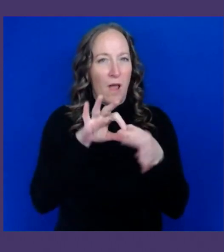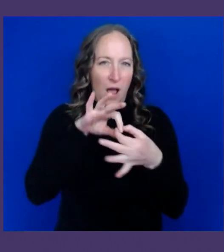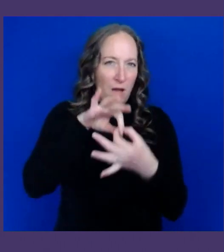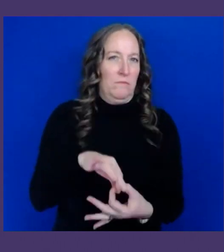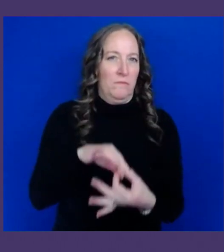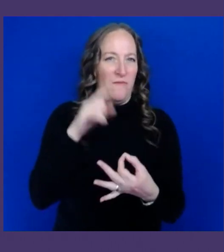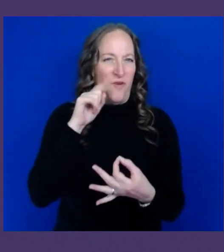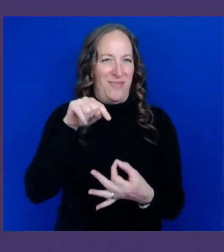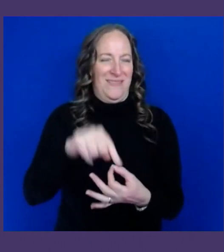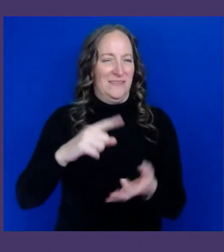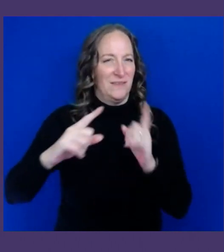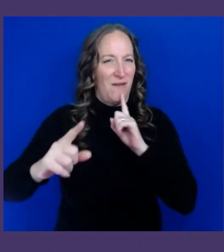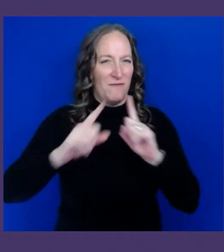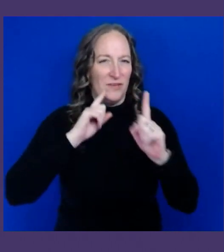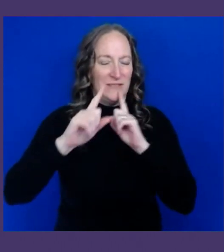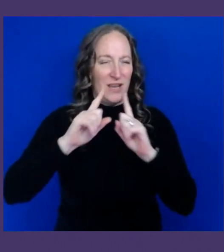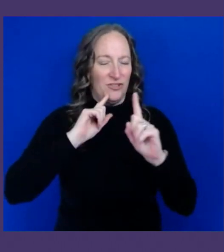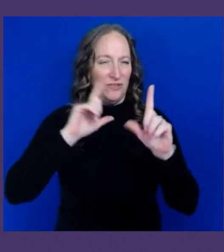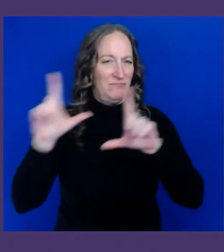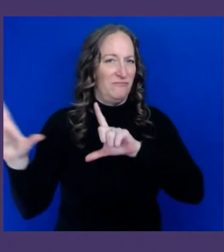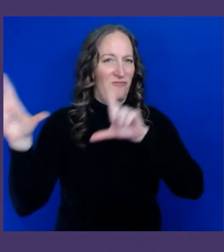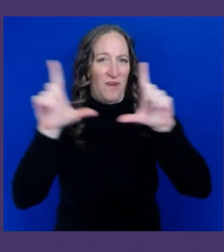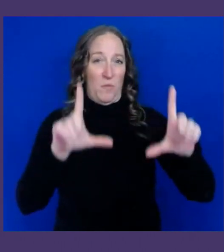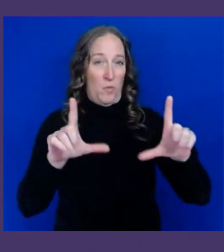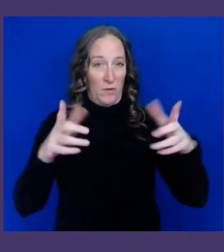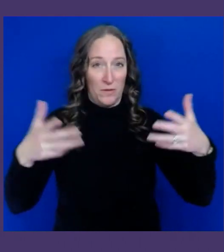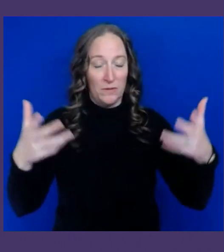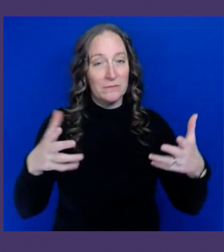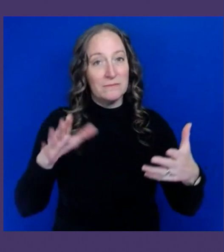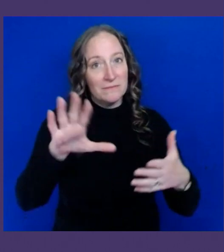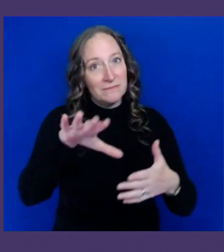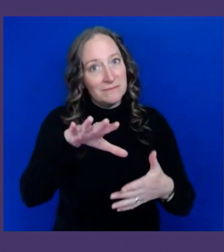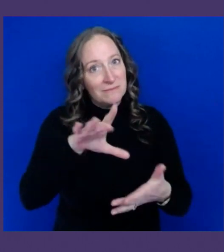is an acknowledgment of the reality that across the globe,